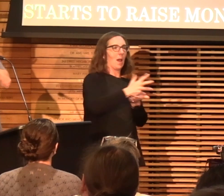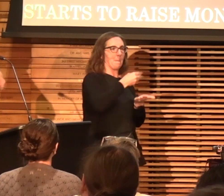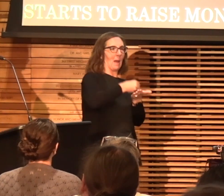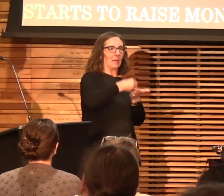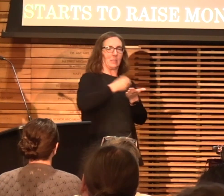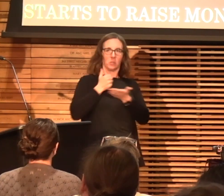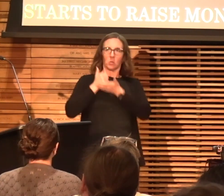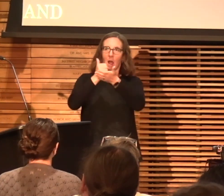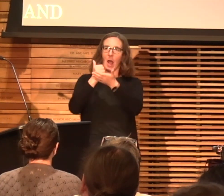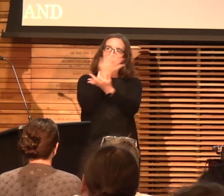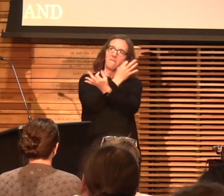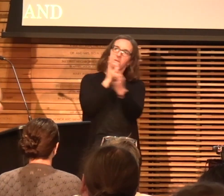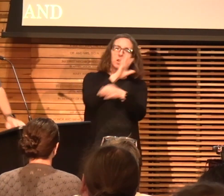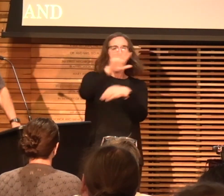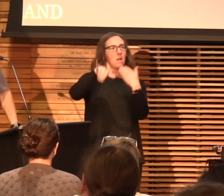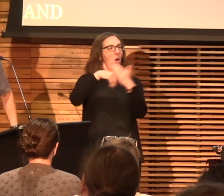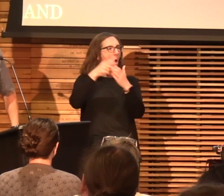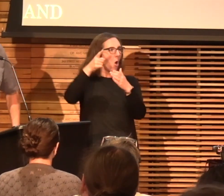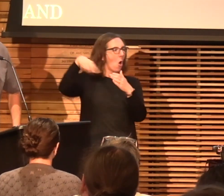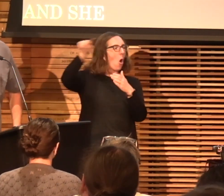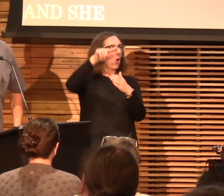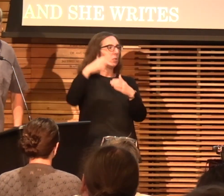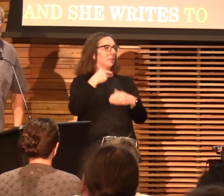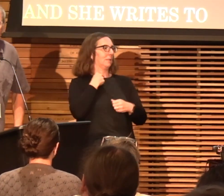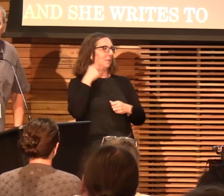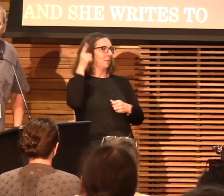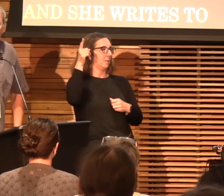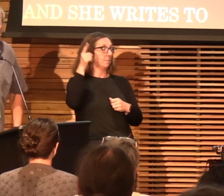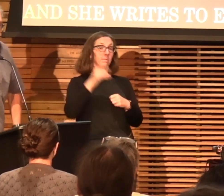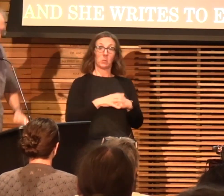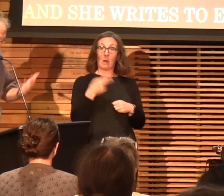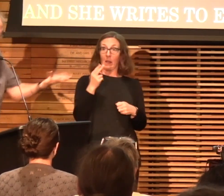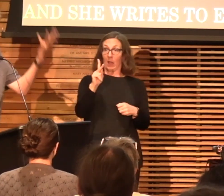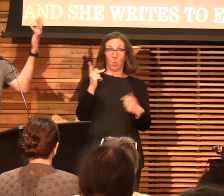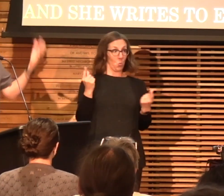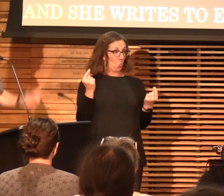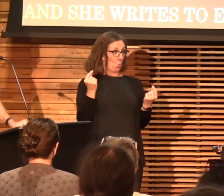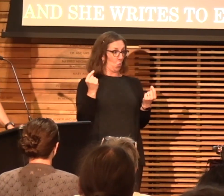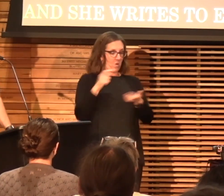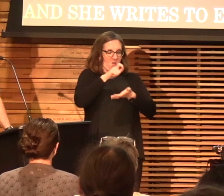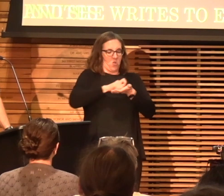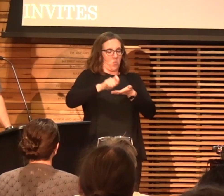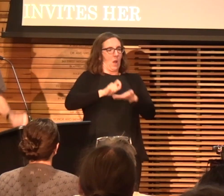And she writes to Eleanor Roosevelt and invites her onto this committee.